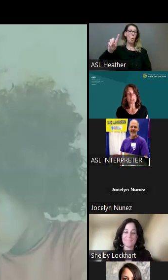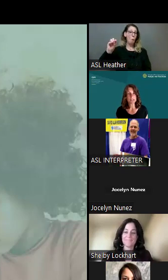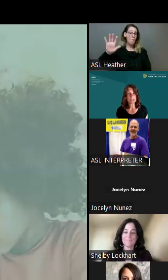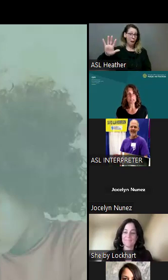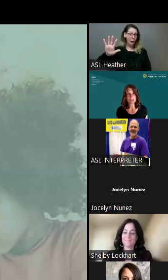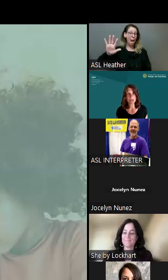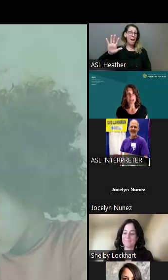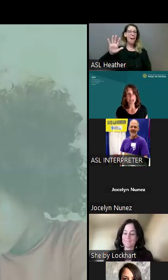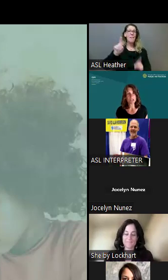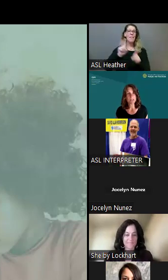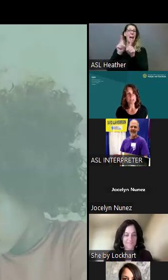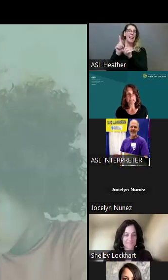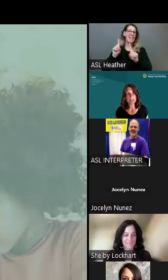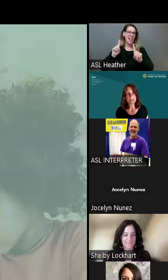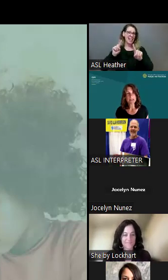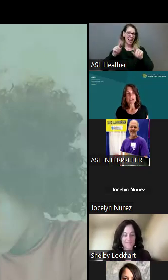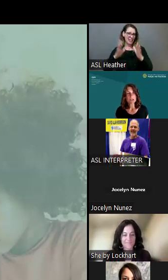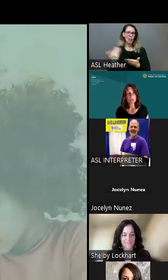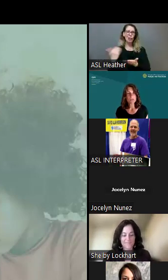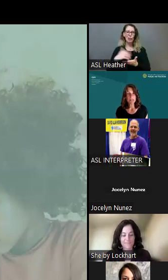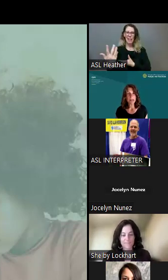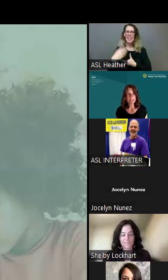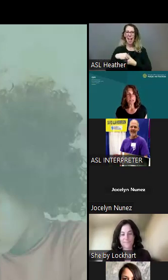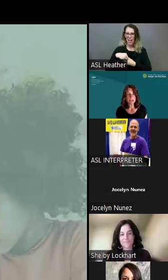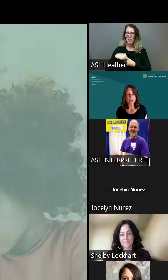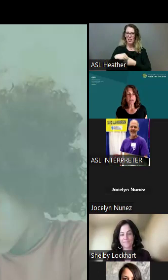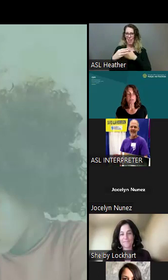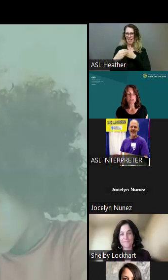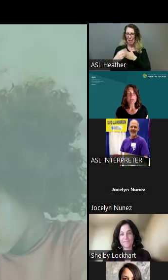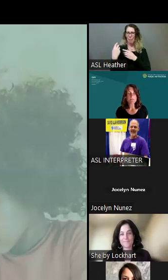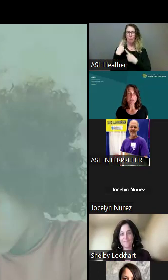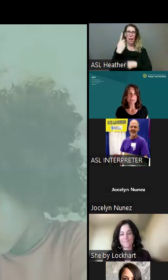attendance and re-engagement Lead. Over the last year I have learned immense